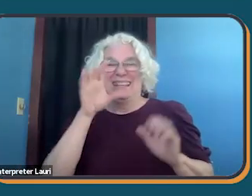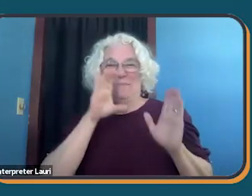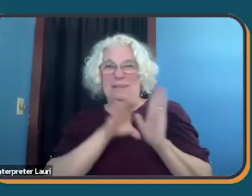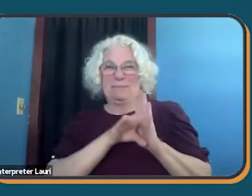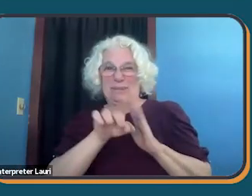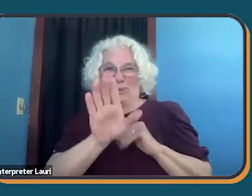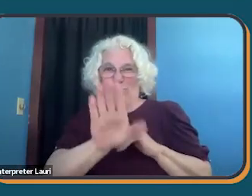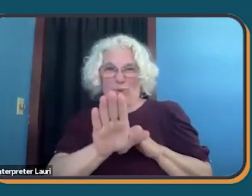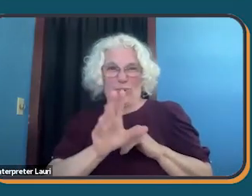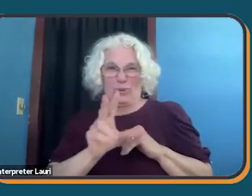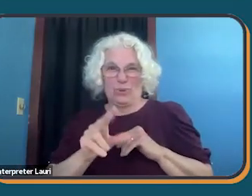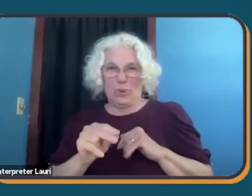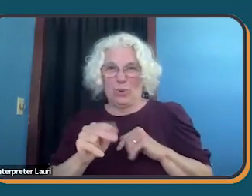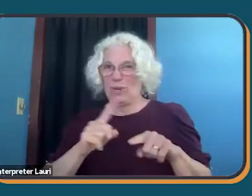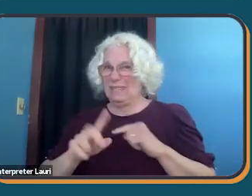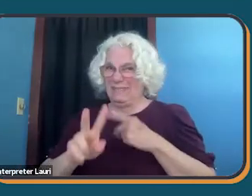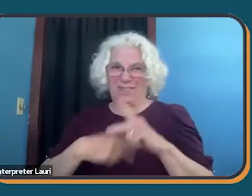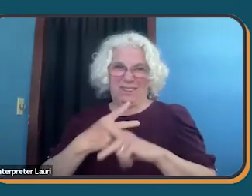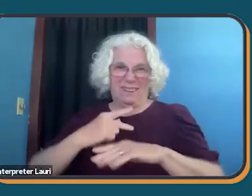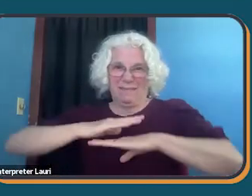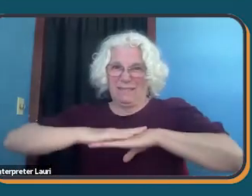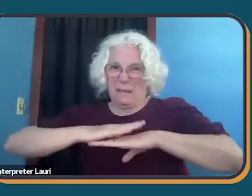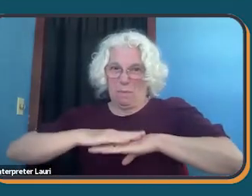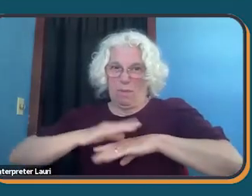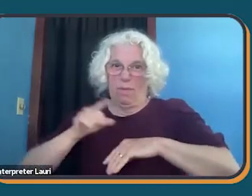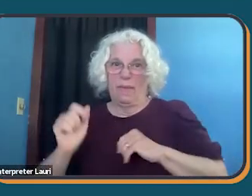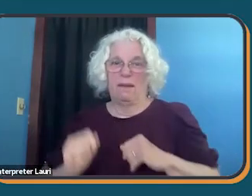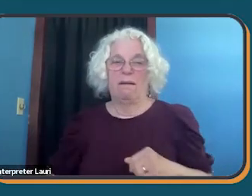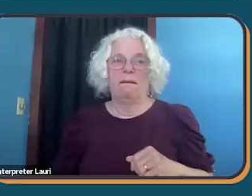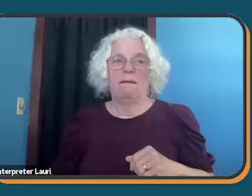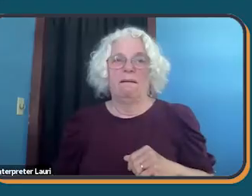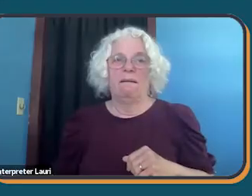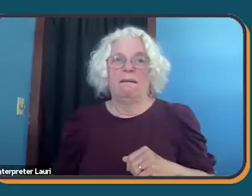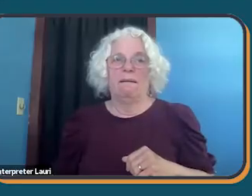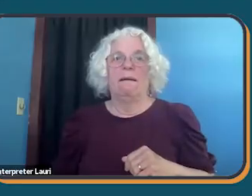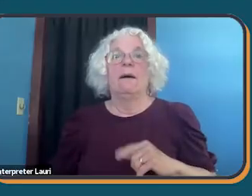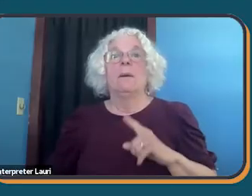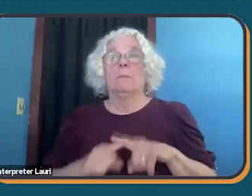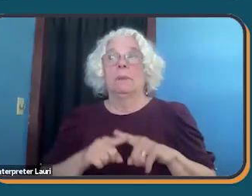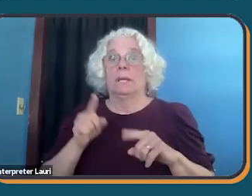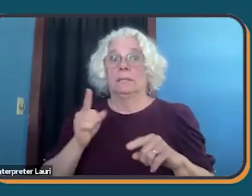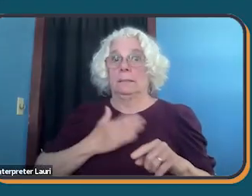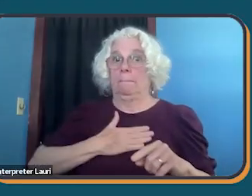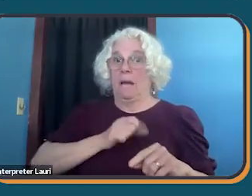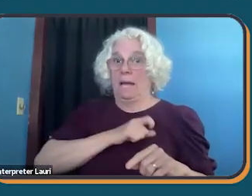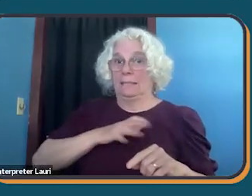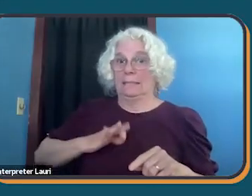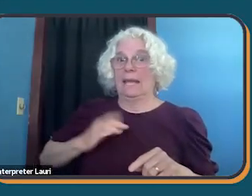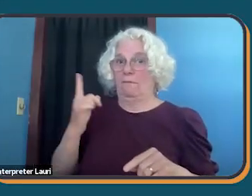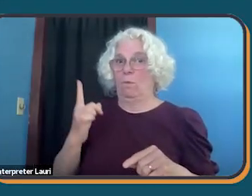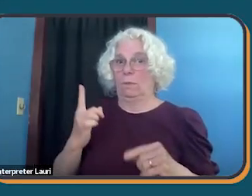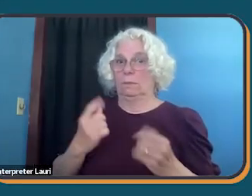It's totally different. I bring a support staff